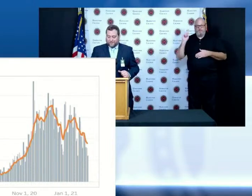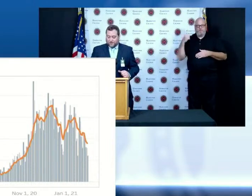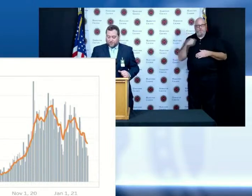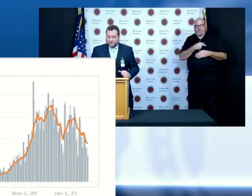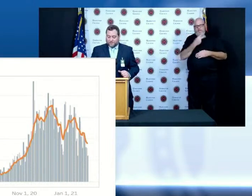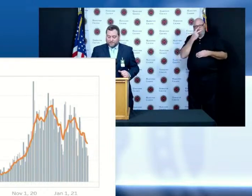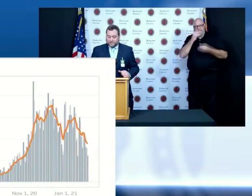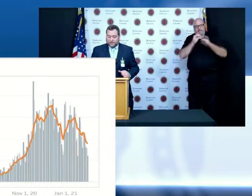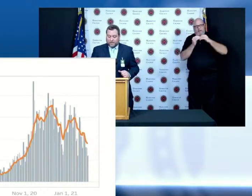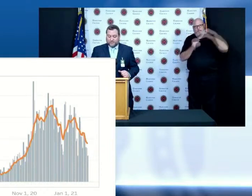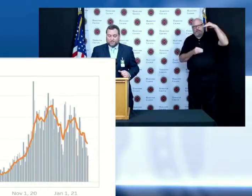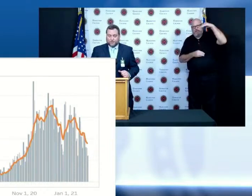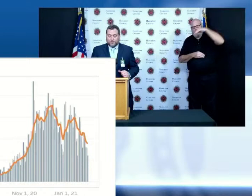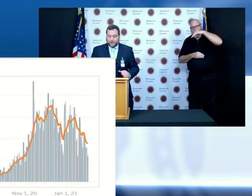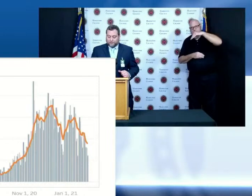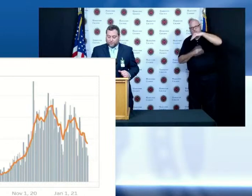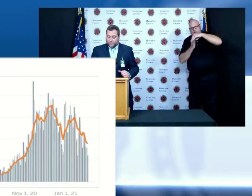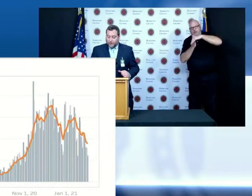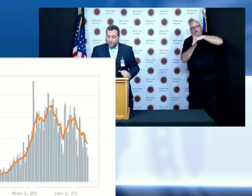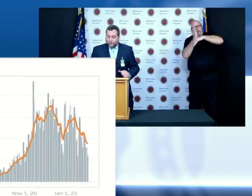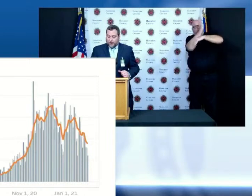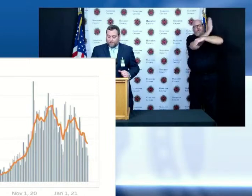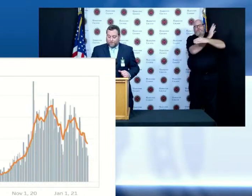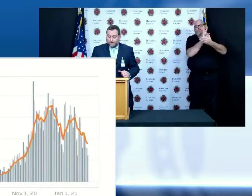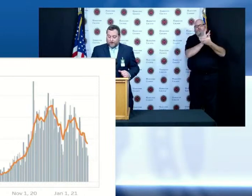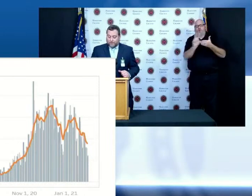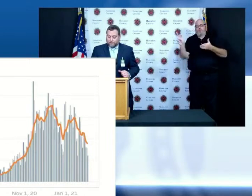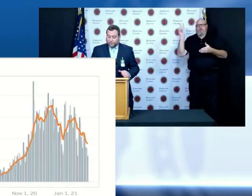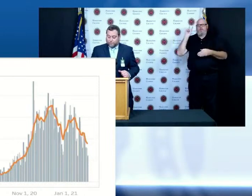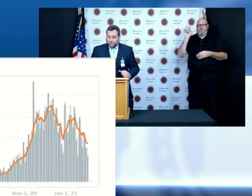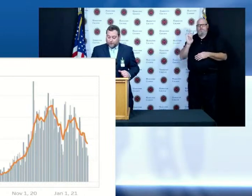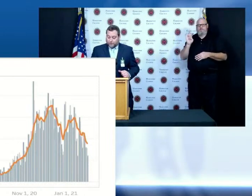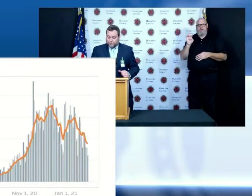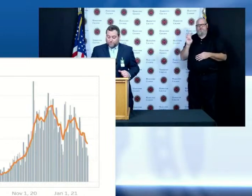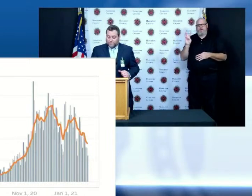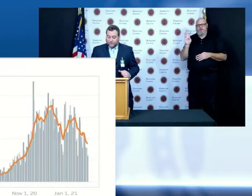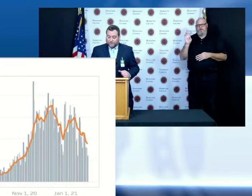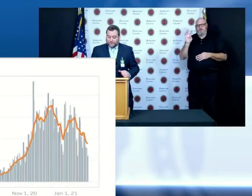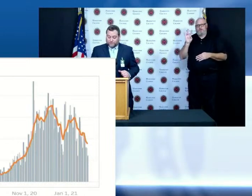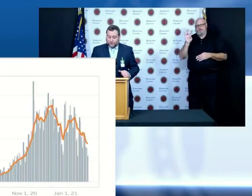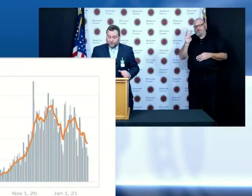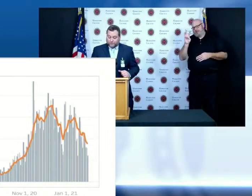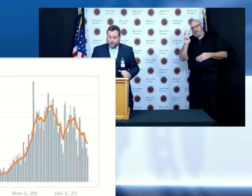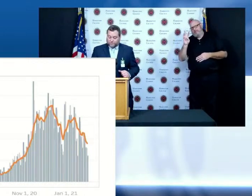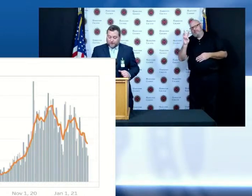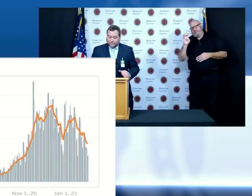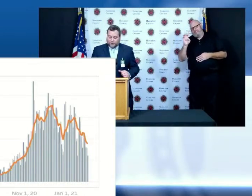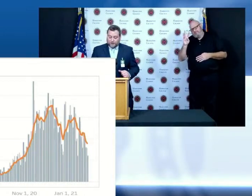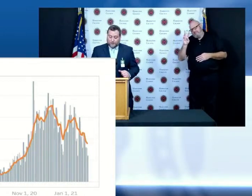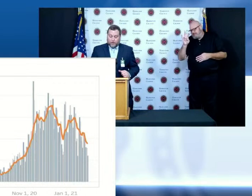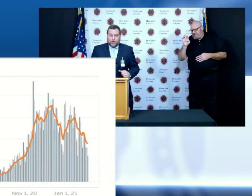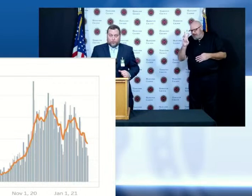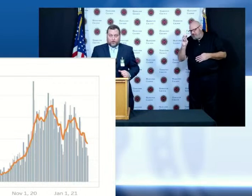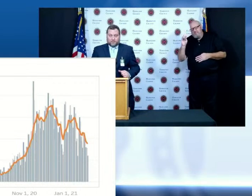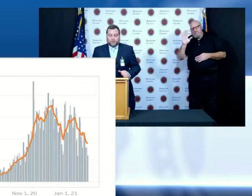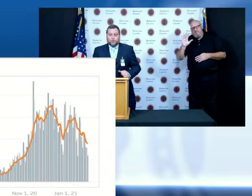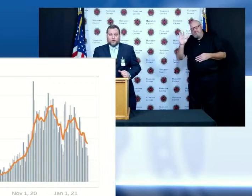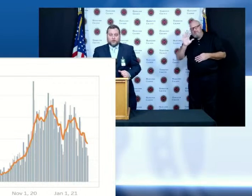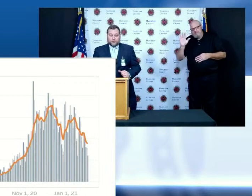our population to become vaccinated shifting focus over to vaccine as vaccine continues to